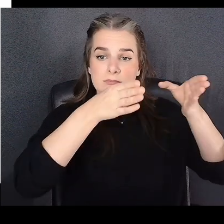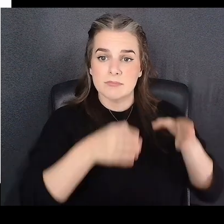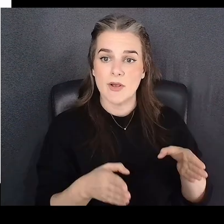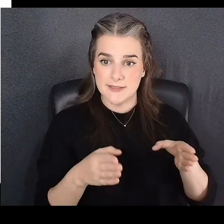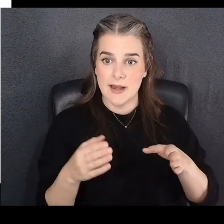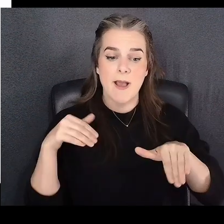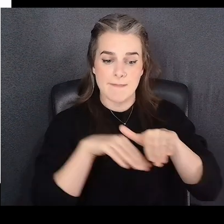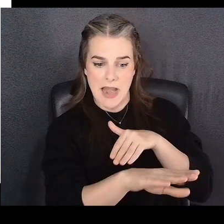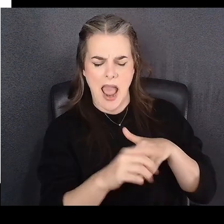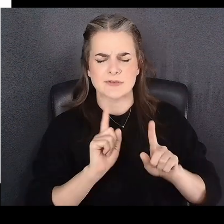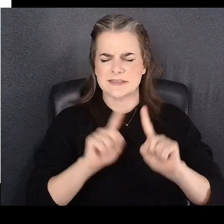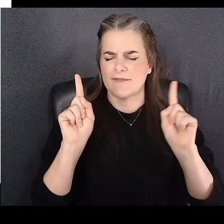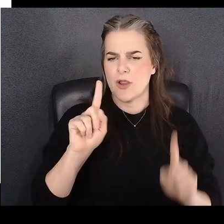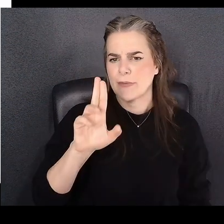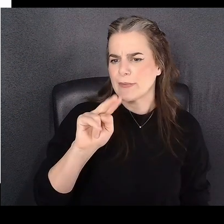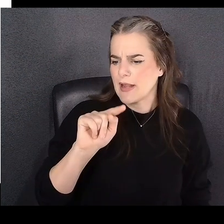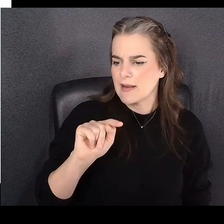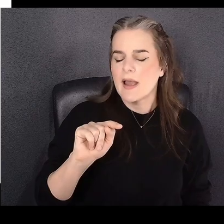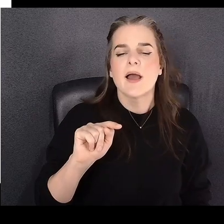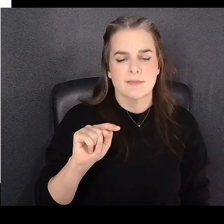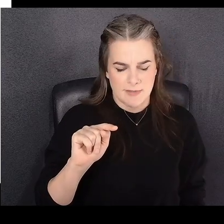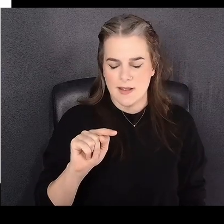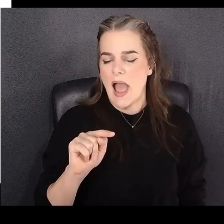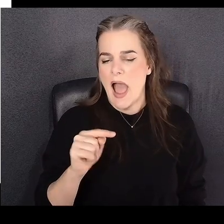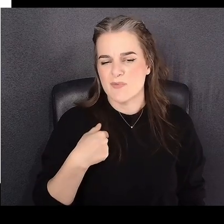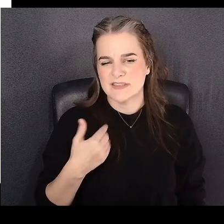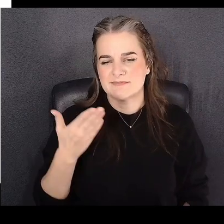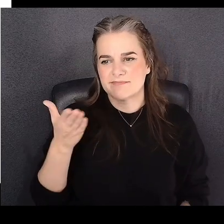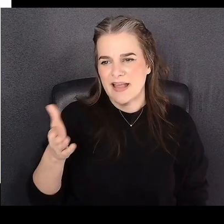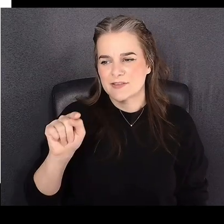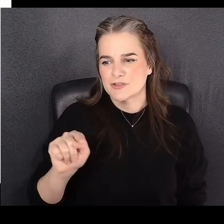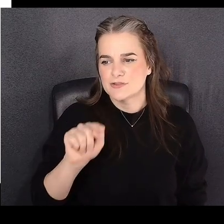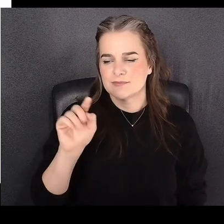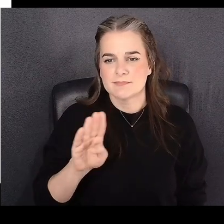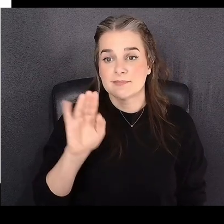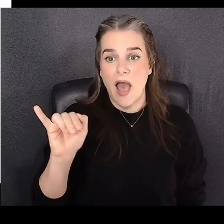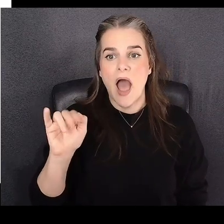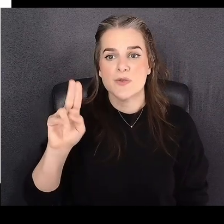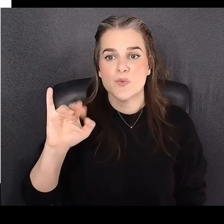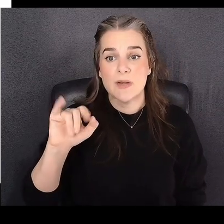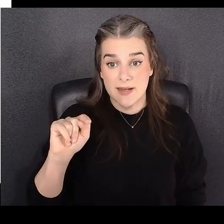So just pairing those two can be really relaxing. And now that technology--